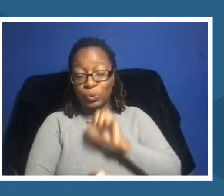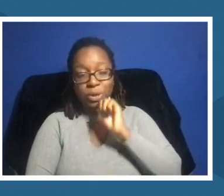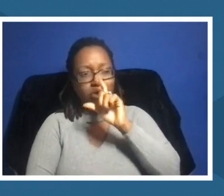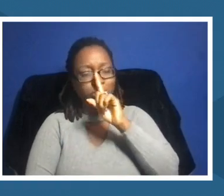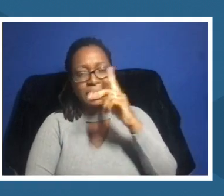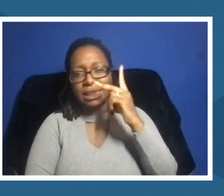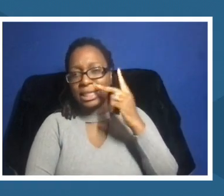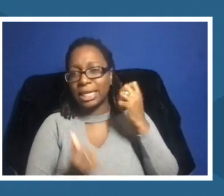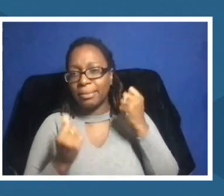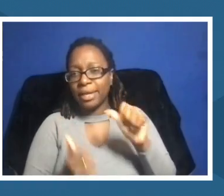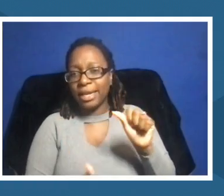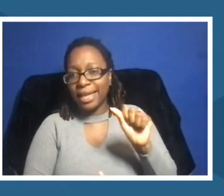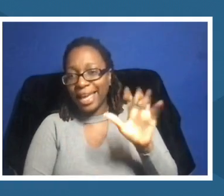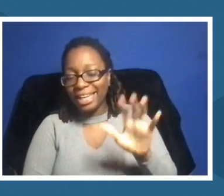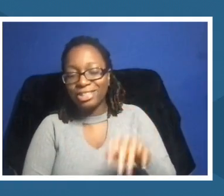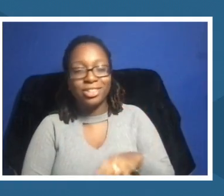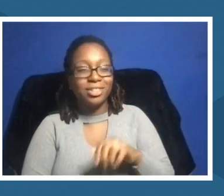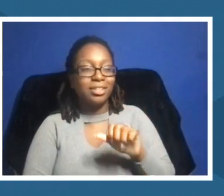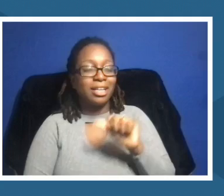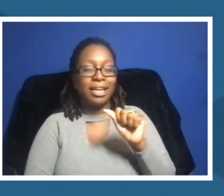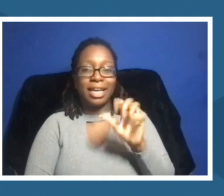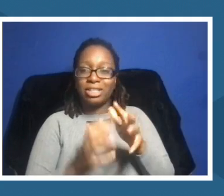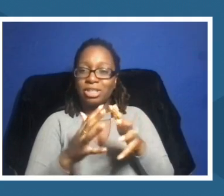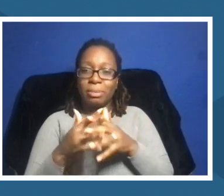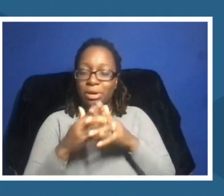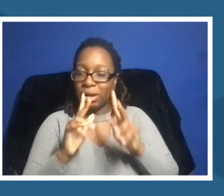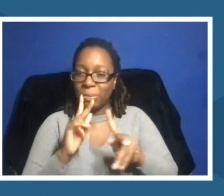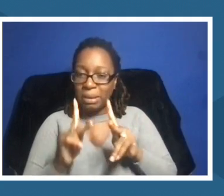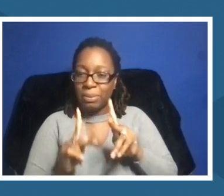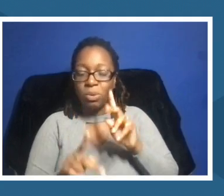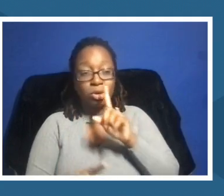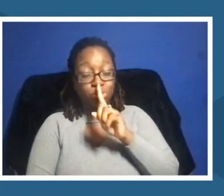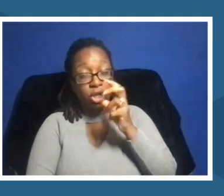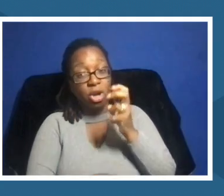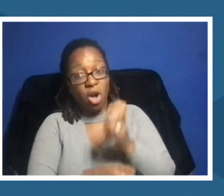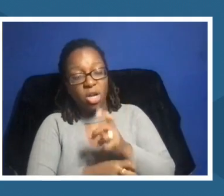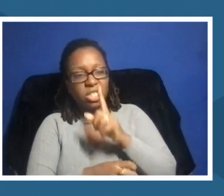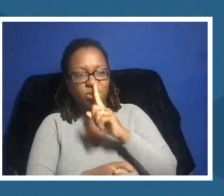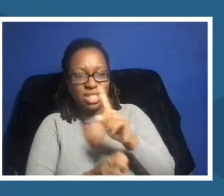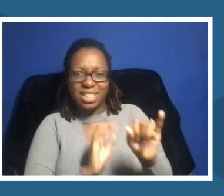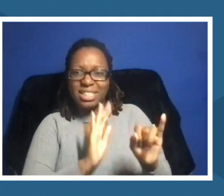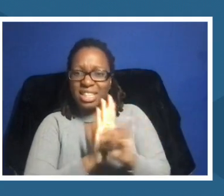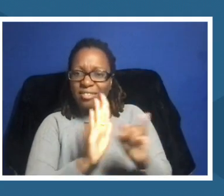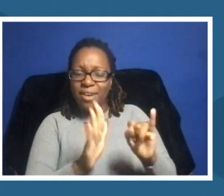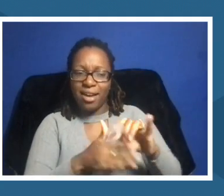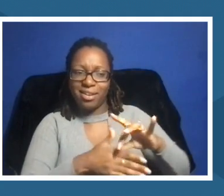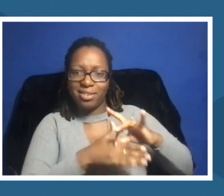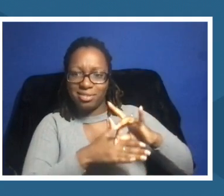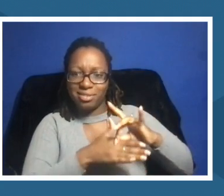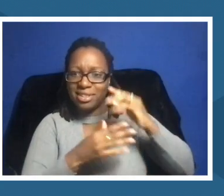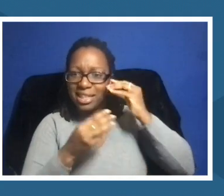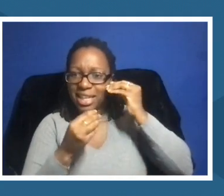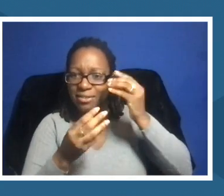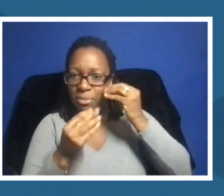what i was learning it was really hard to identify with the content it was really hard to identify with the sense